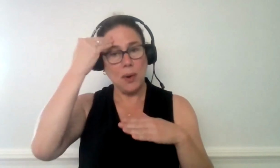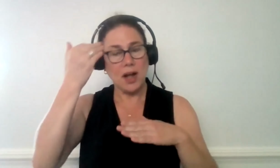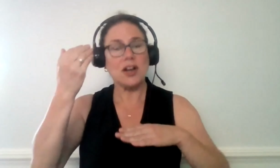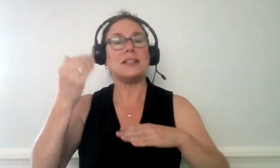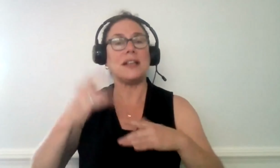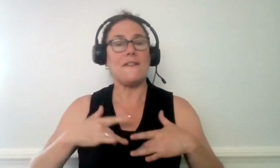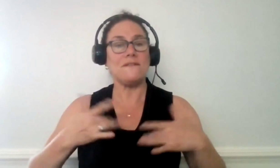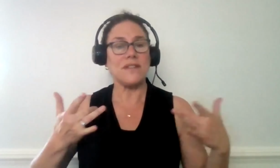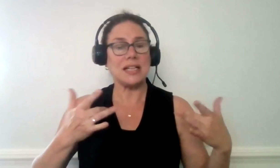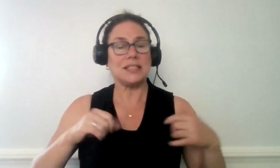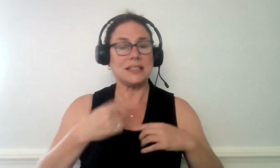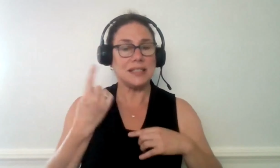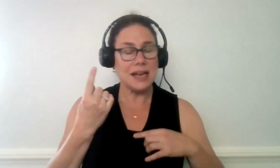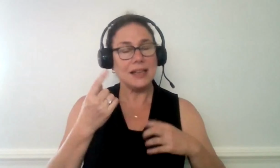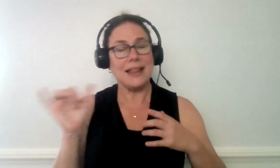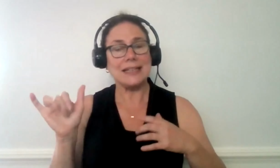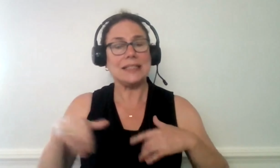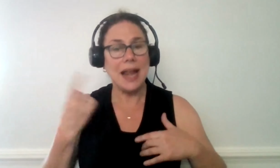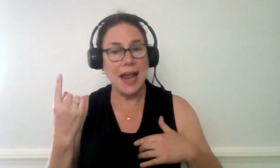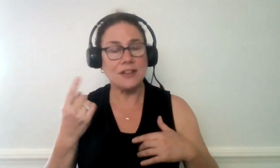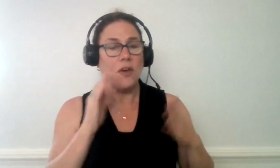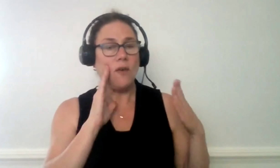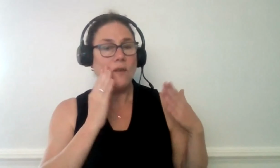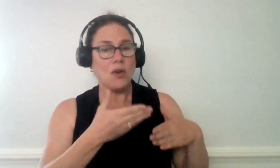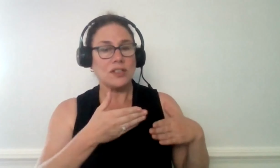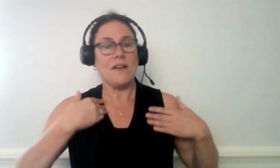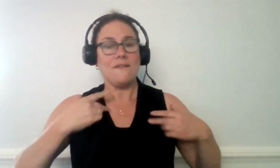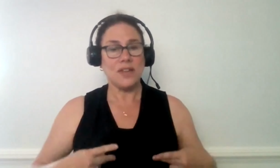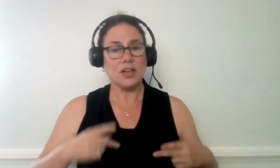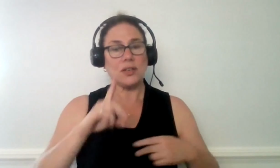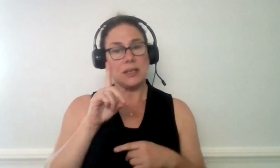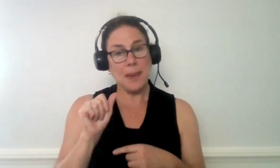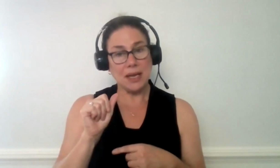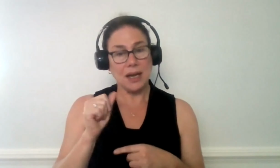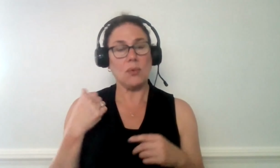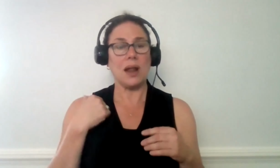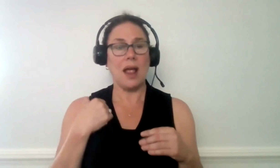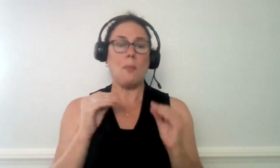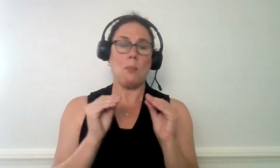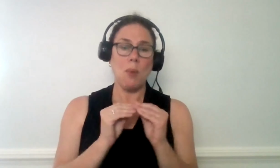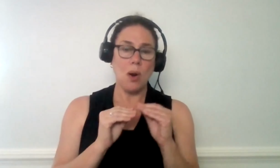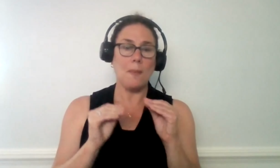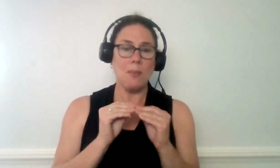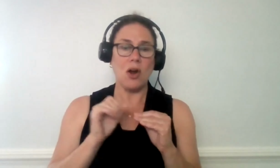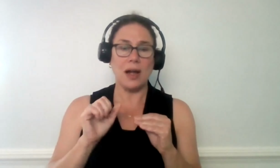focused on physical accessibility, since we have so more and more in-person events these days?"